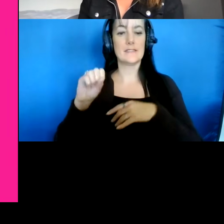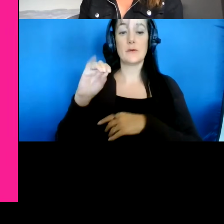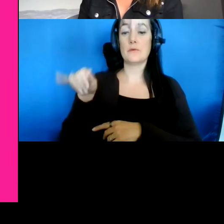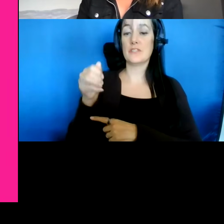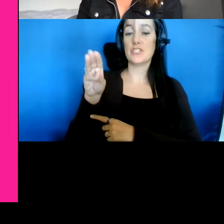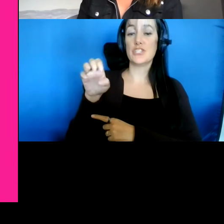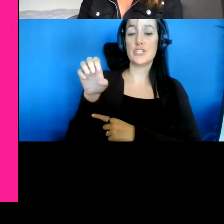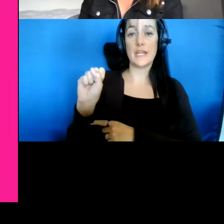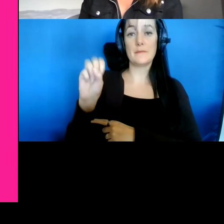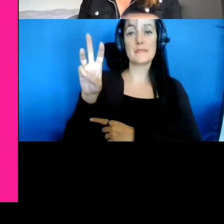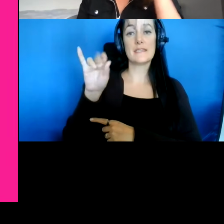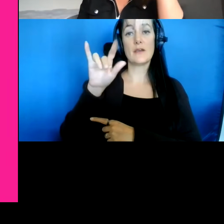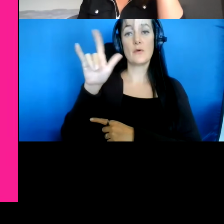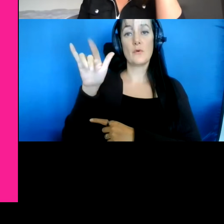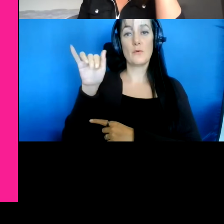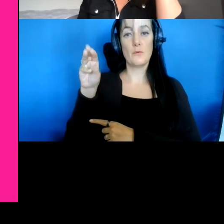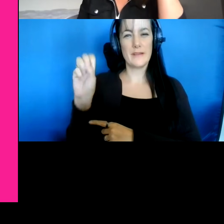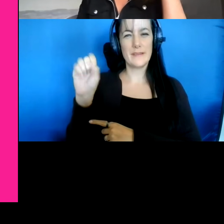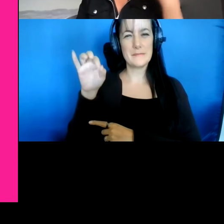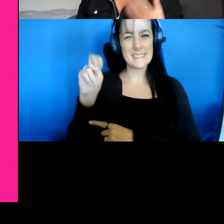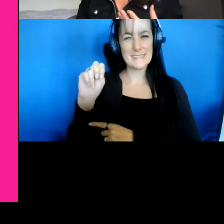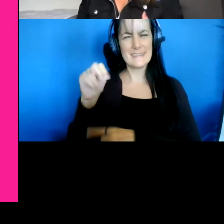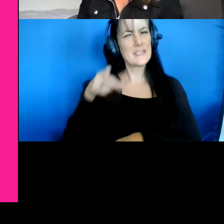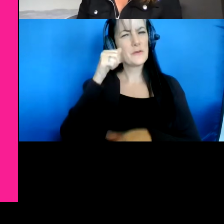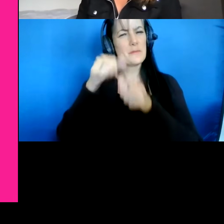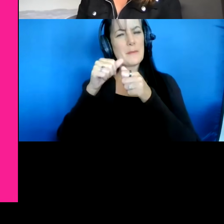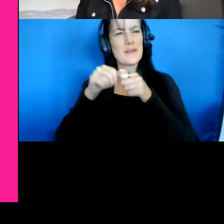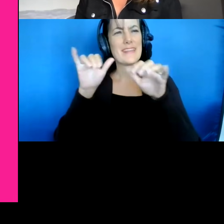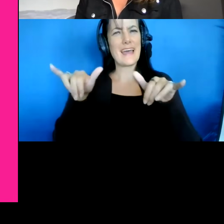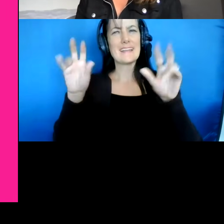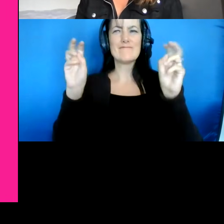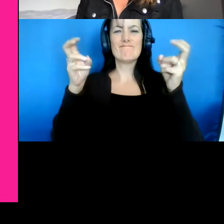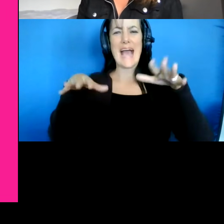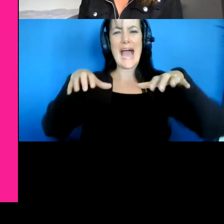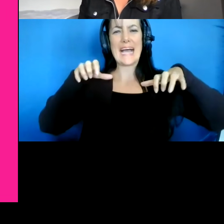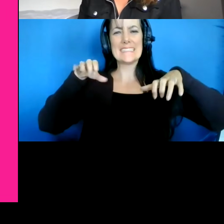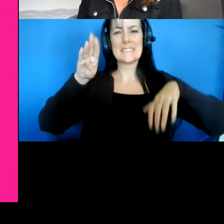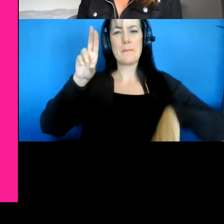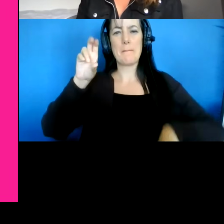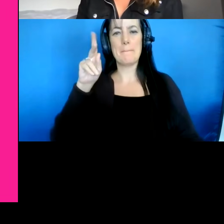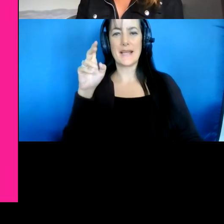remember the ice bucket challenge a few years ago, which raised money for people with ALS, also known as locked